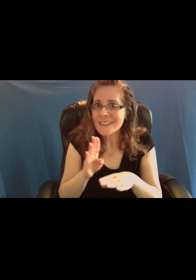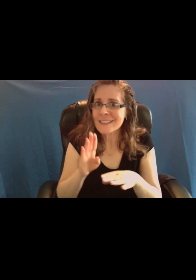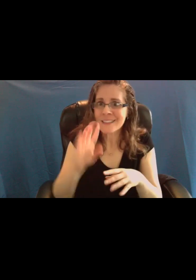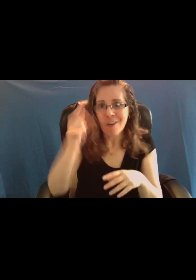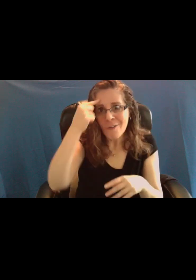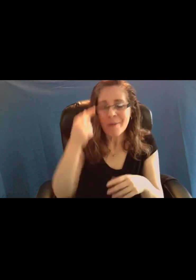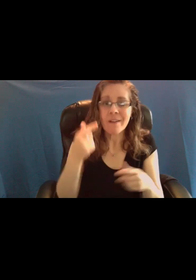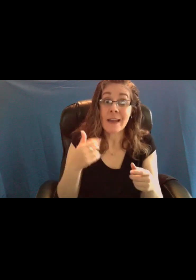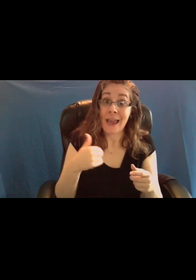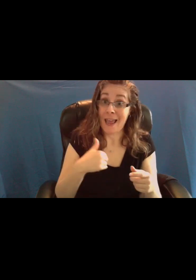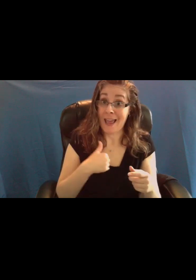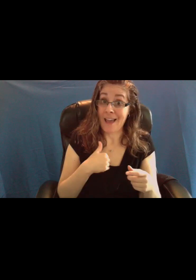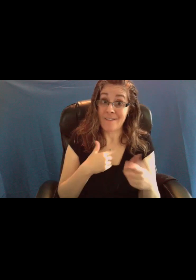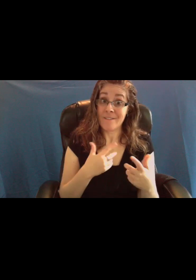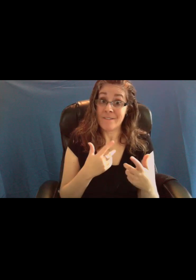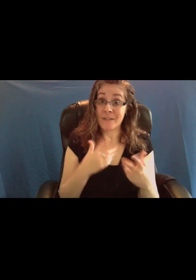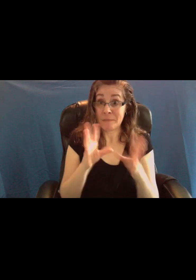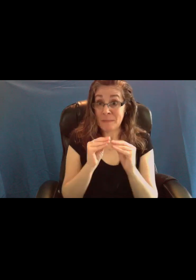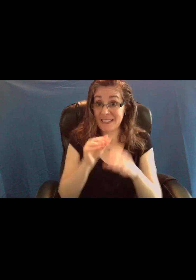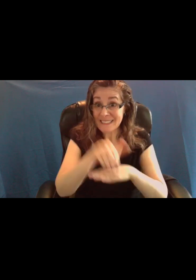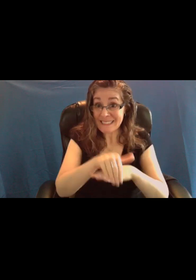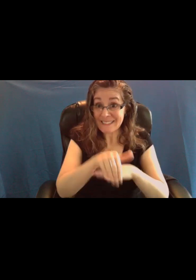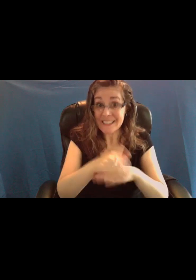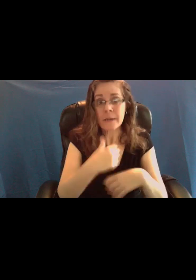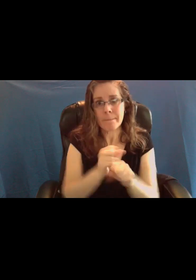someone who works from nine to five. In meetings, making sure